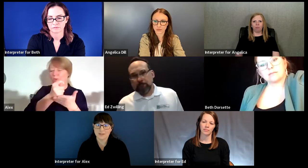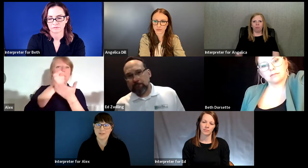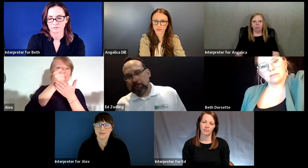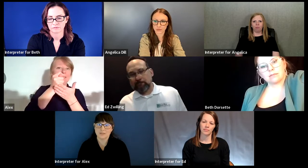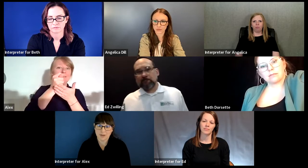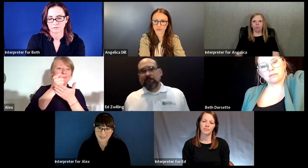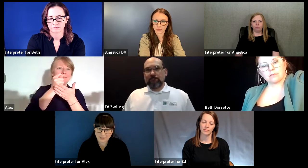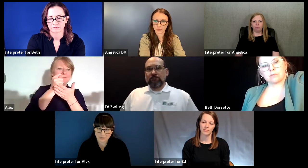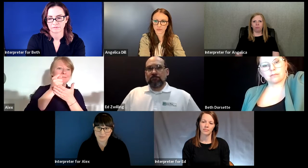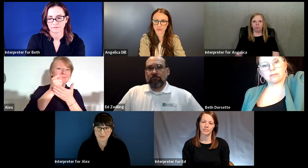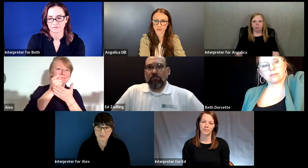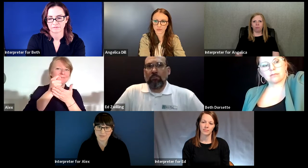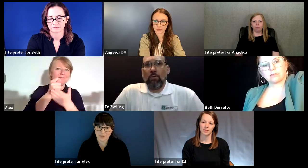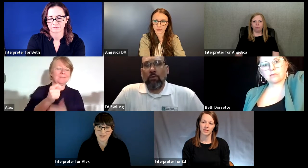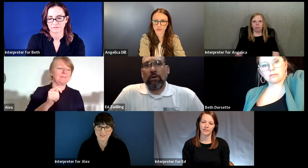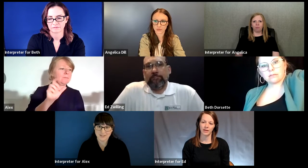Right? Right.